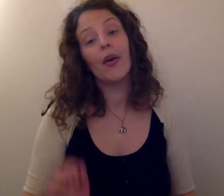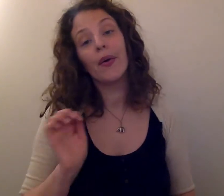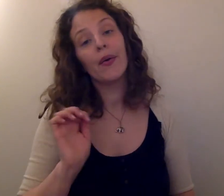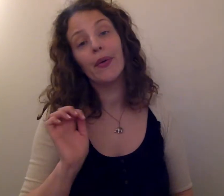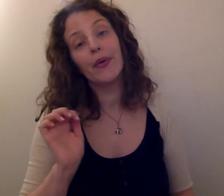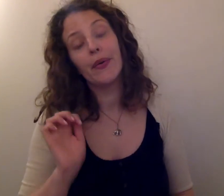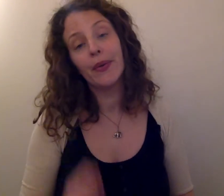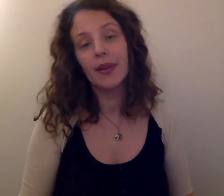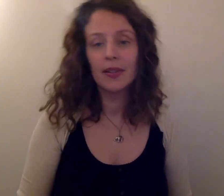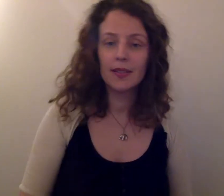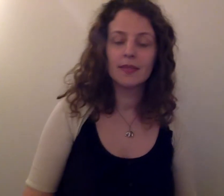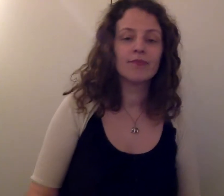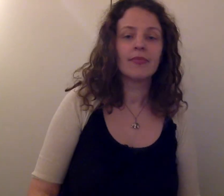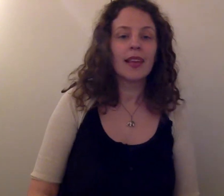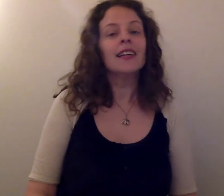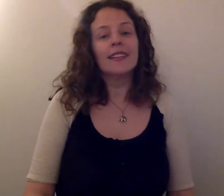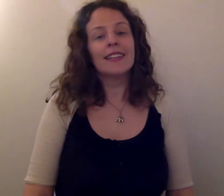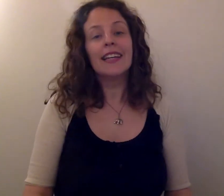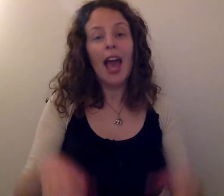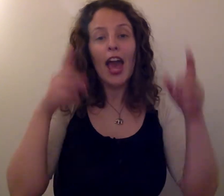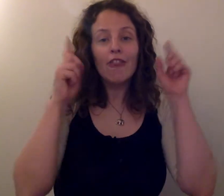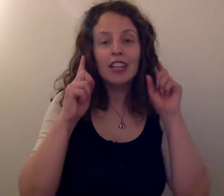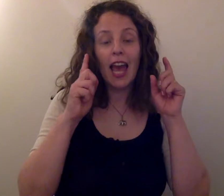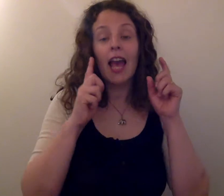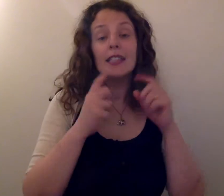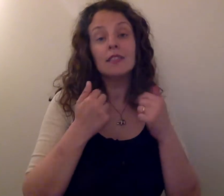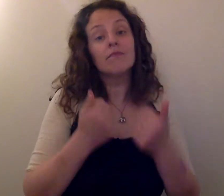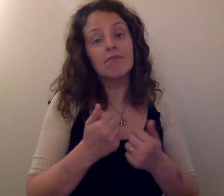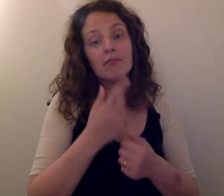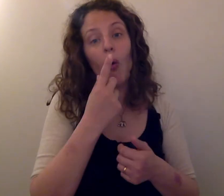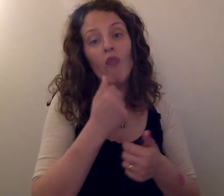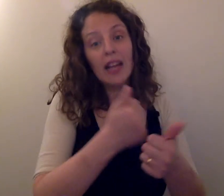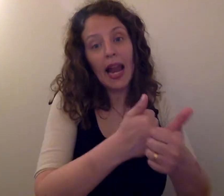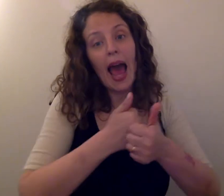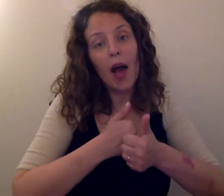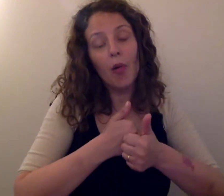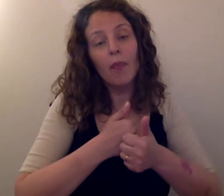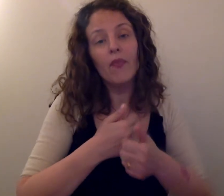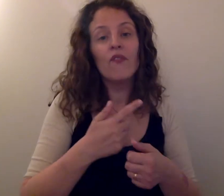No. Hearing aids obviously can help.